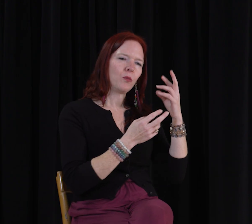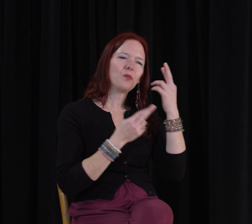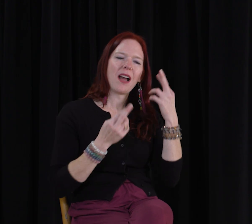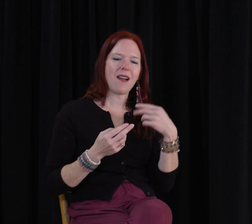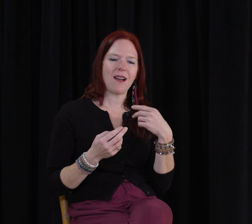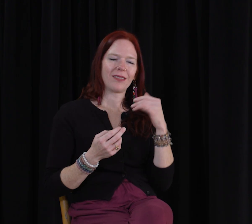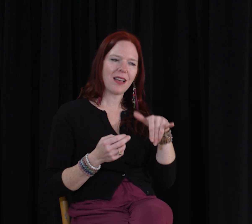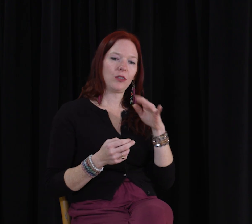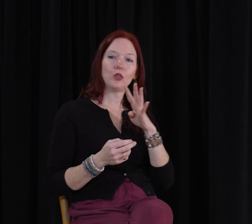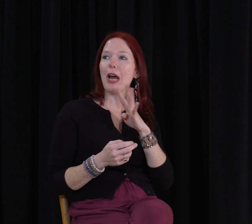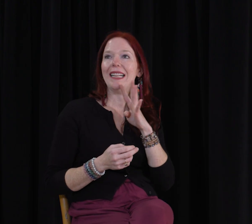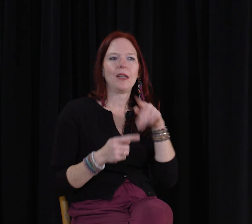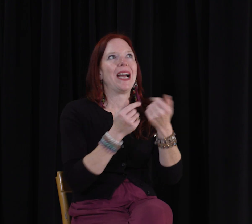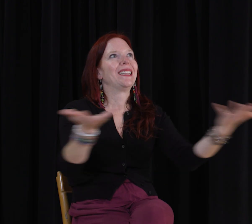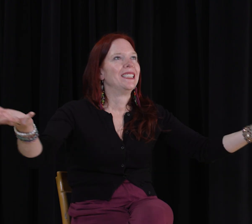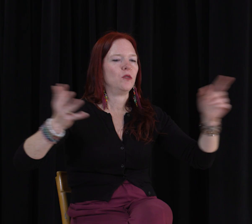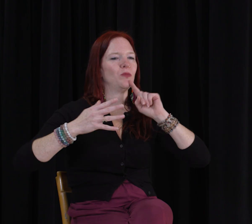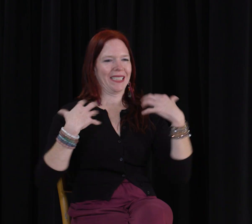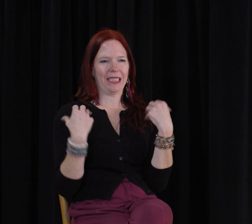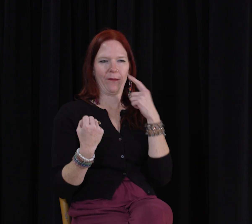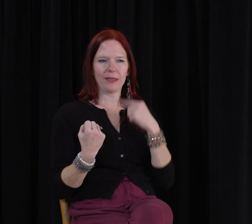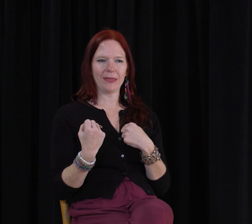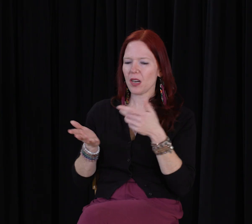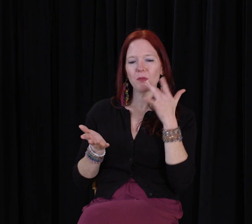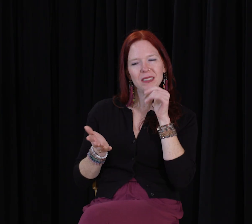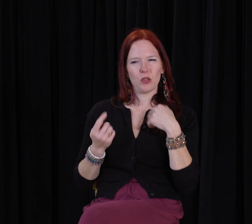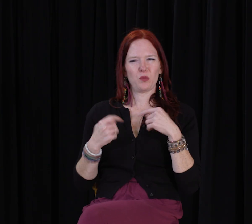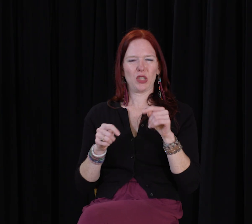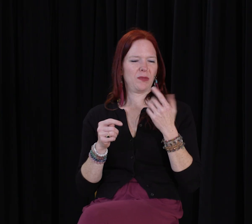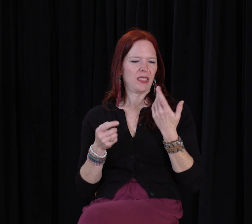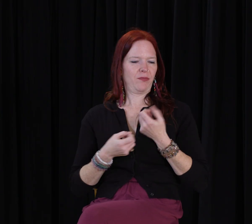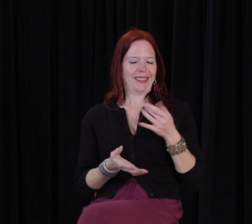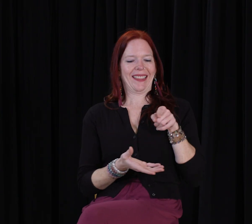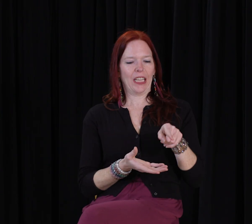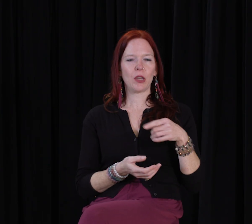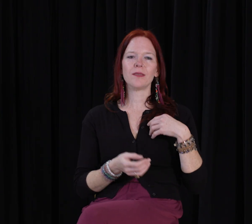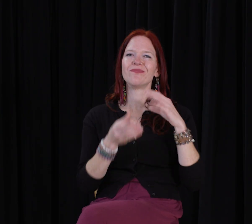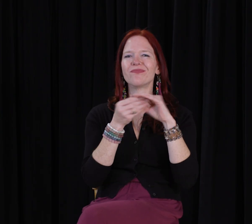And slowly I realized that talking about anything was really healing for me. So why not try to express how I feel there?